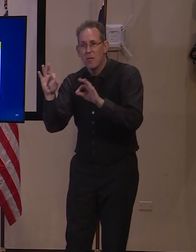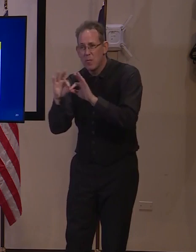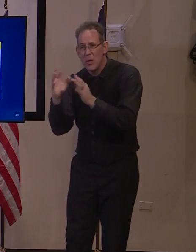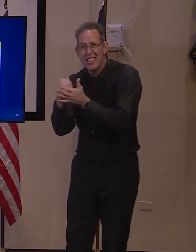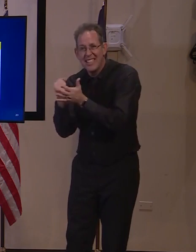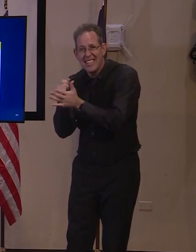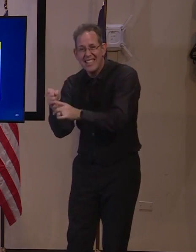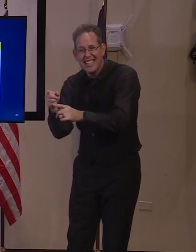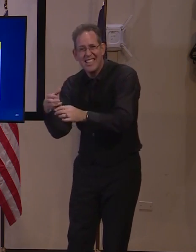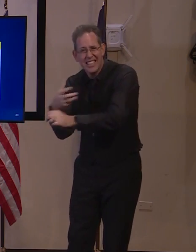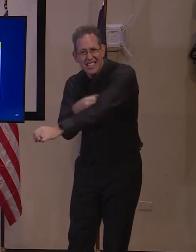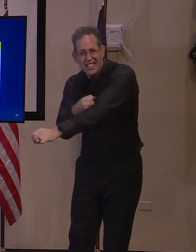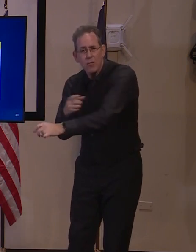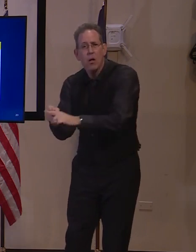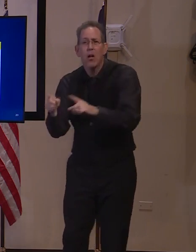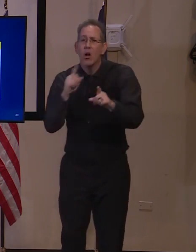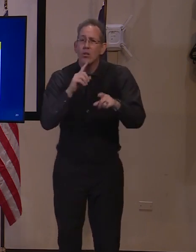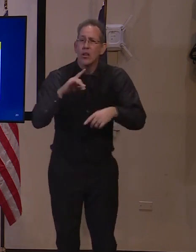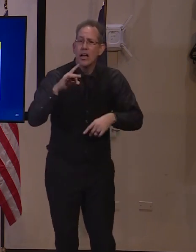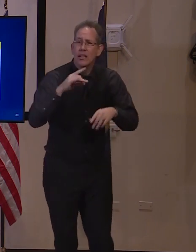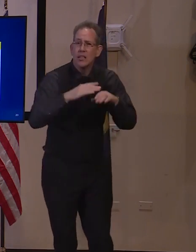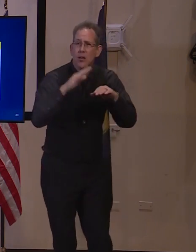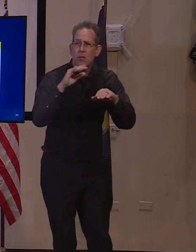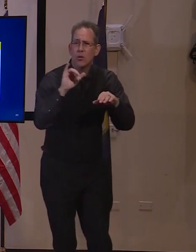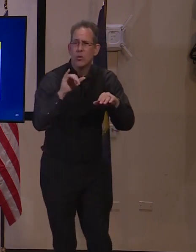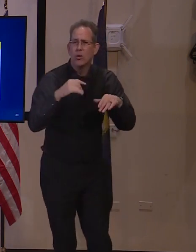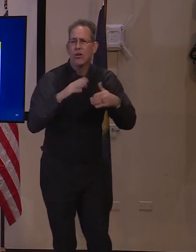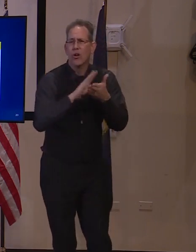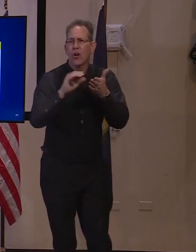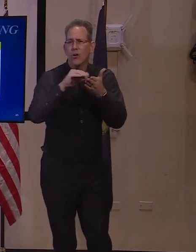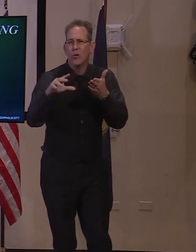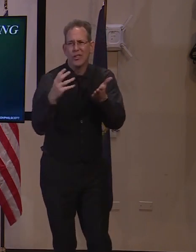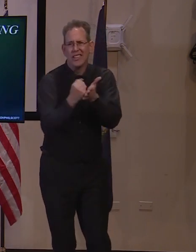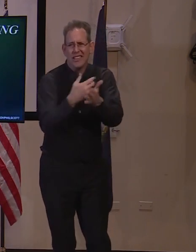get it today. So with that, I'll now turn it over to Secretary French.